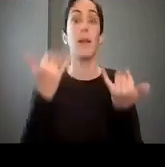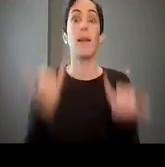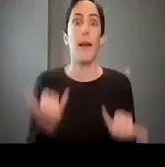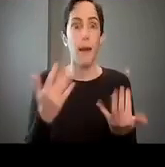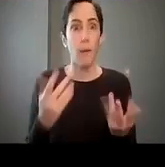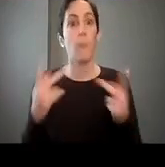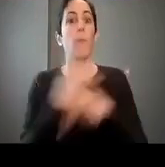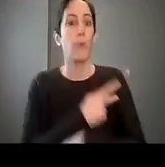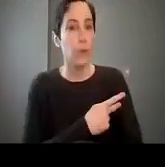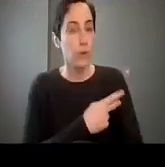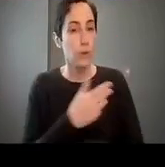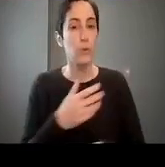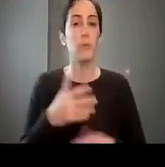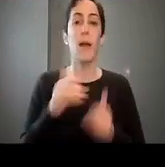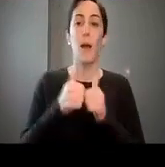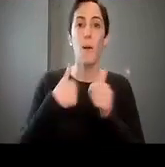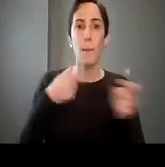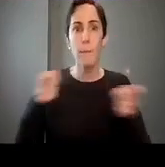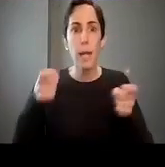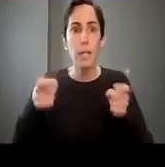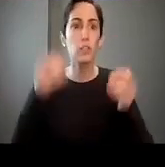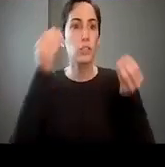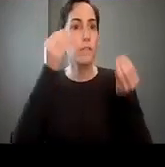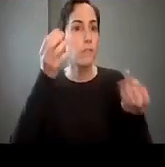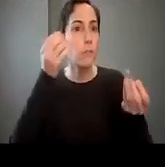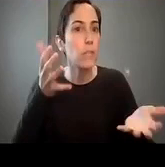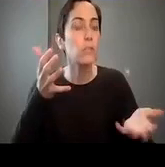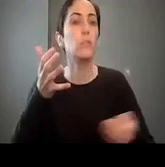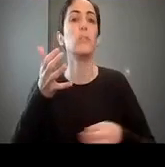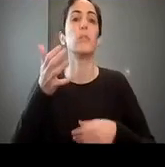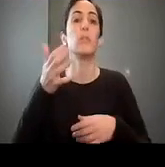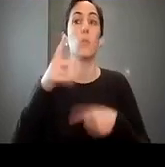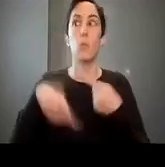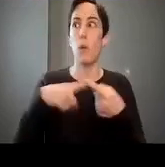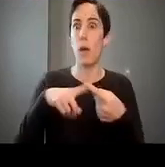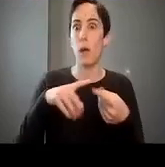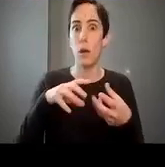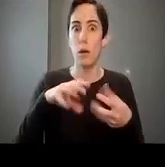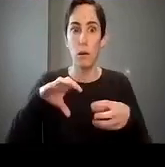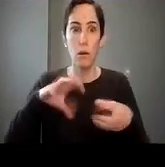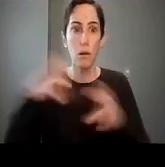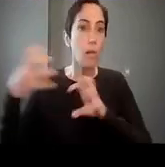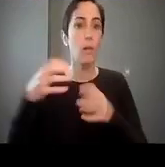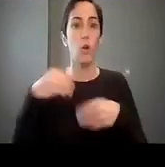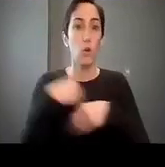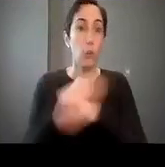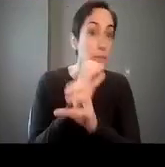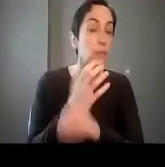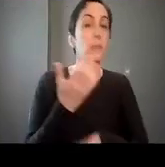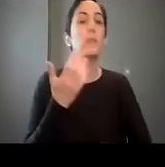feelings of unsteadiness were really information, or feelings of crisis, or there before. That's true about most of feelings of unsteadiness were really our families. And in a time when there's there before. That's true about most of